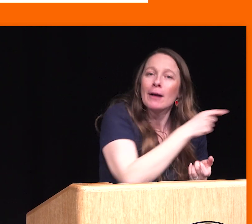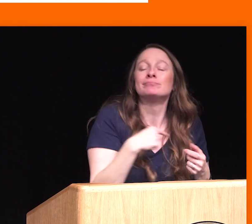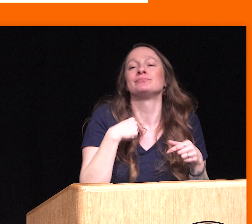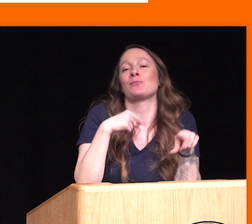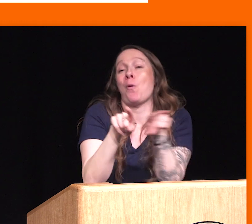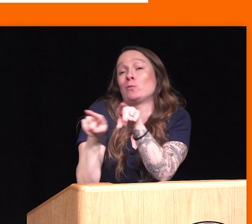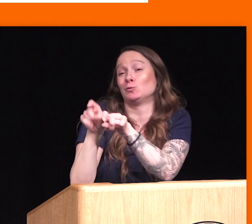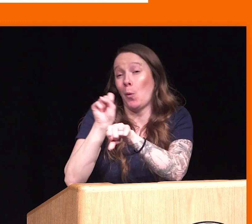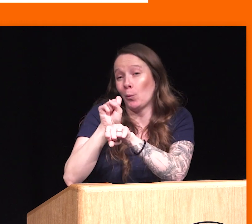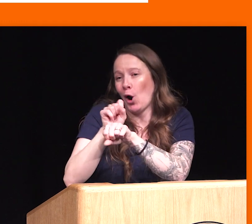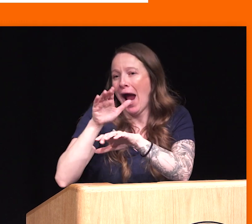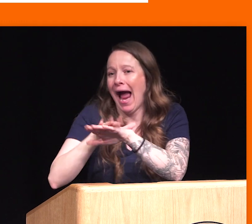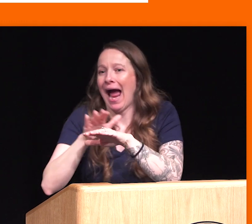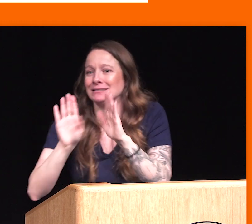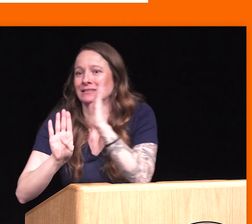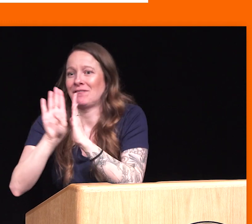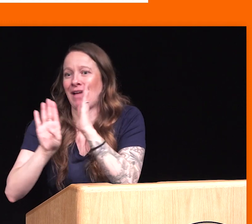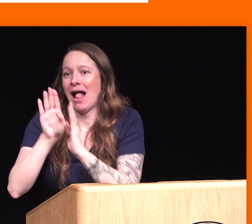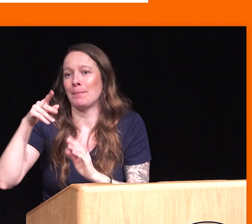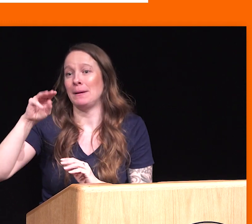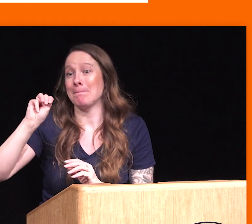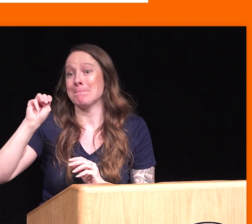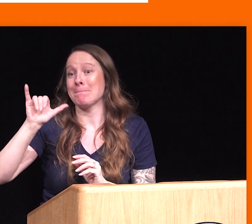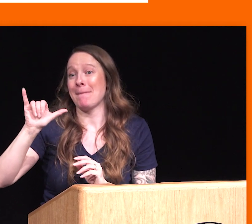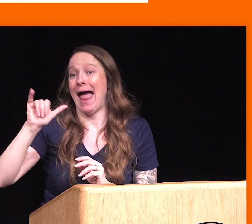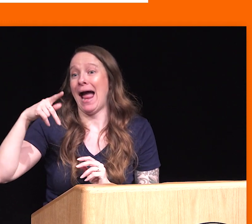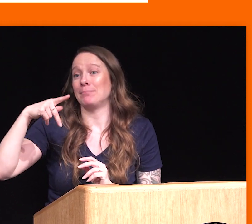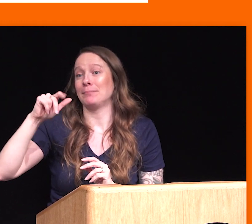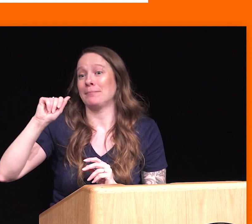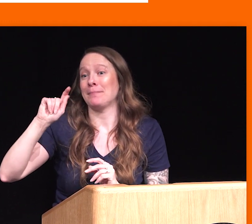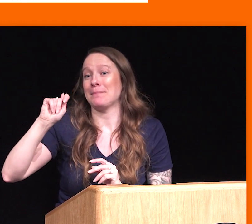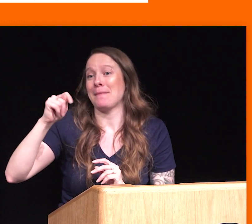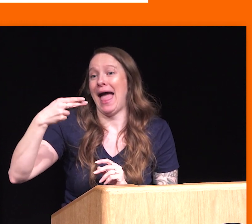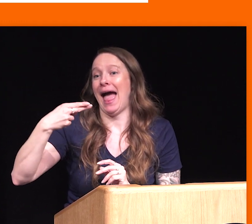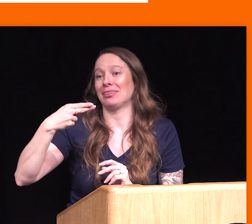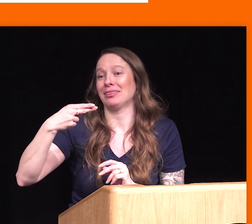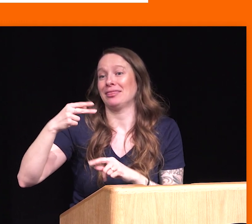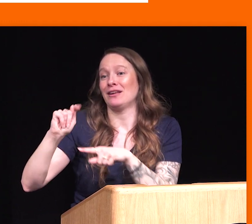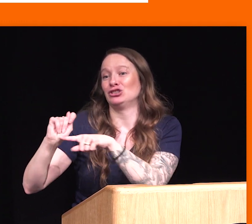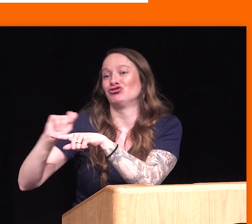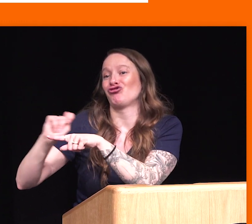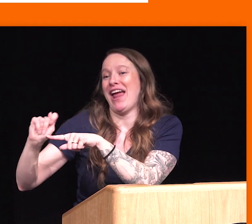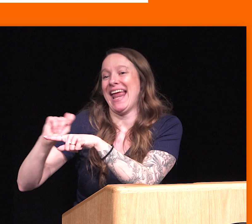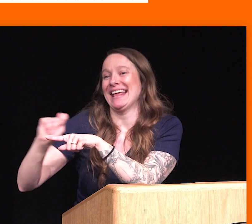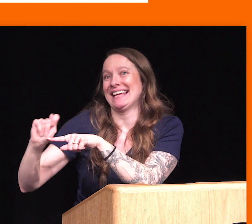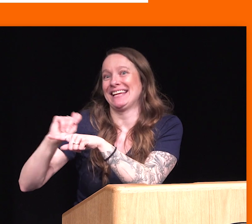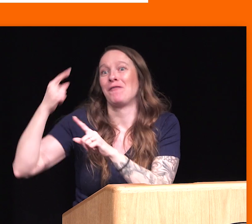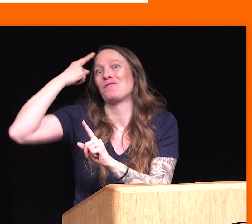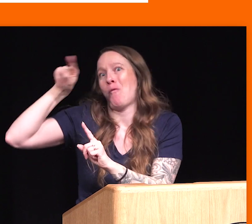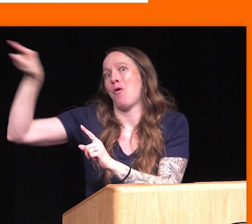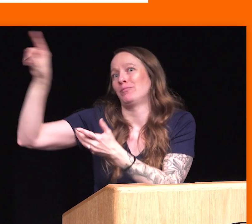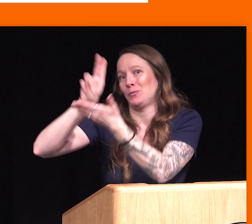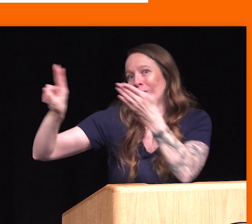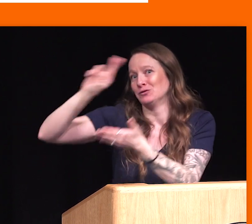educated on how to support Deaf students, and I'm also working on developing my path training